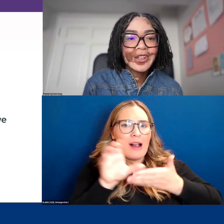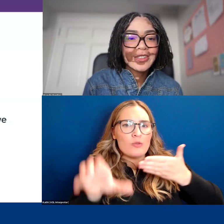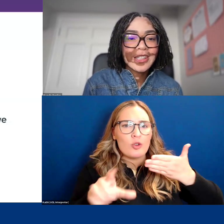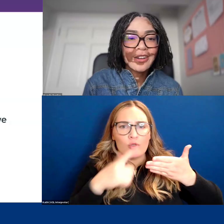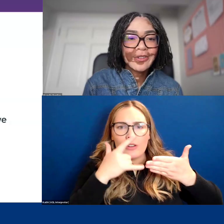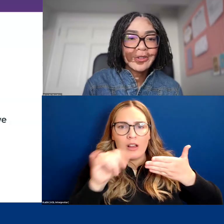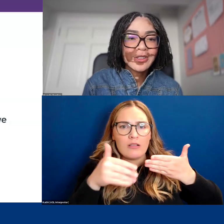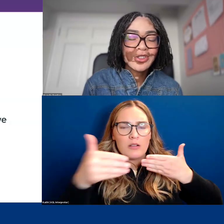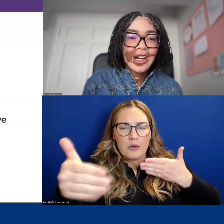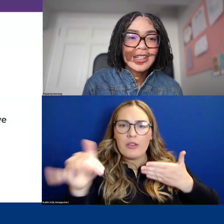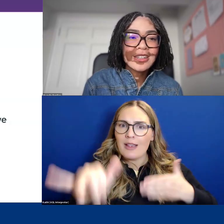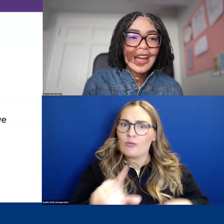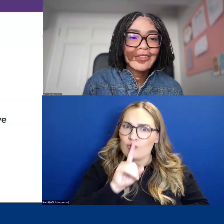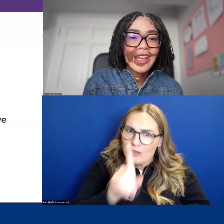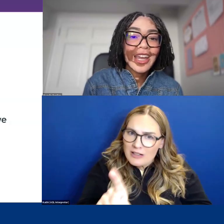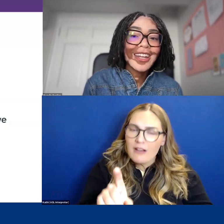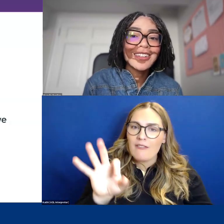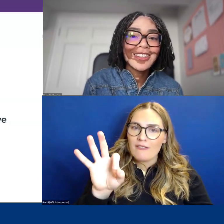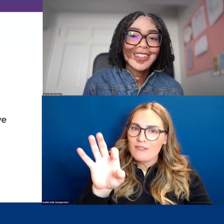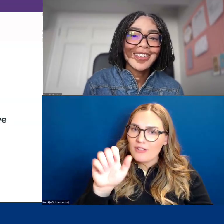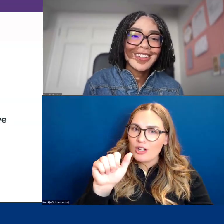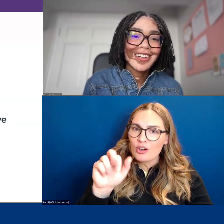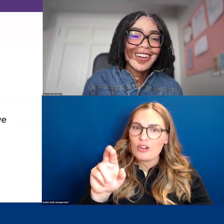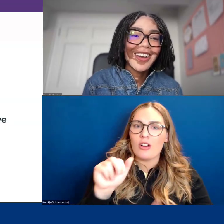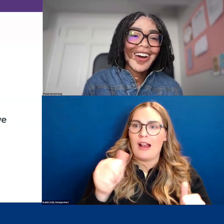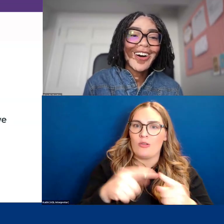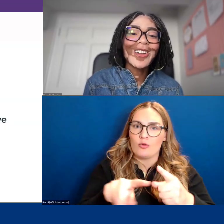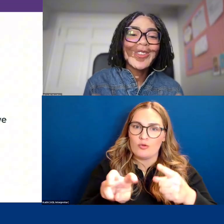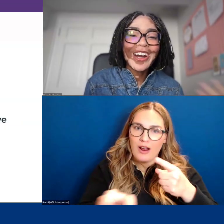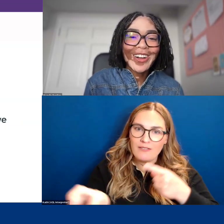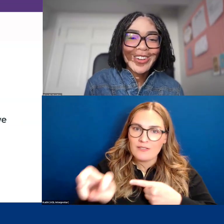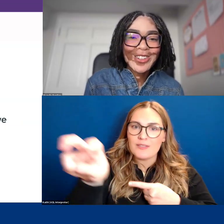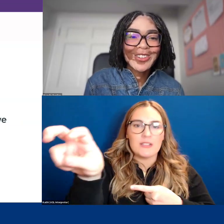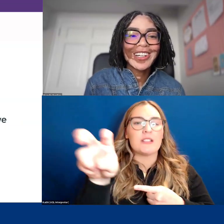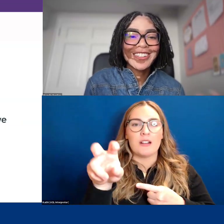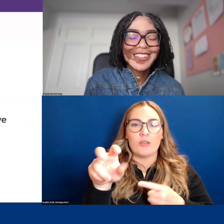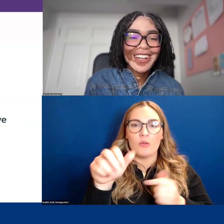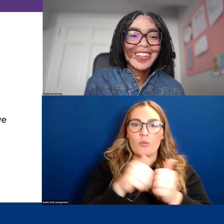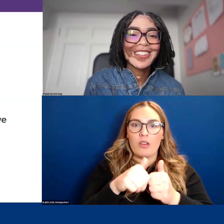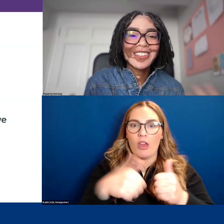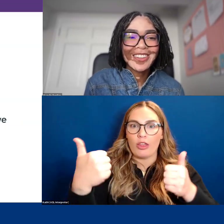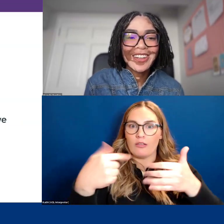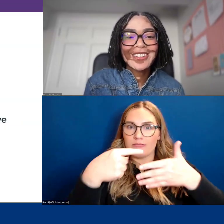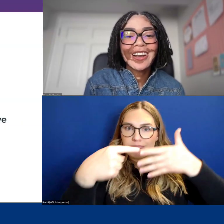fears that folks are trying to navigate in addition to all of the other stress and challenges and things